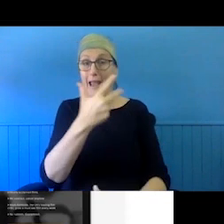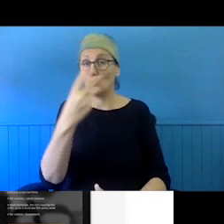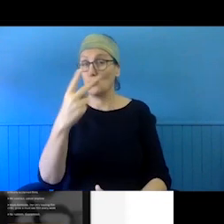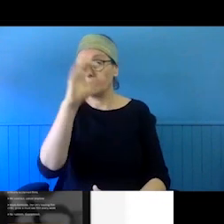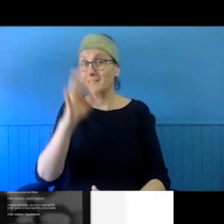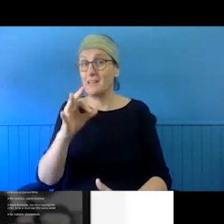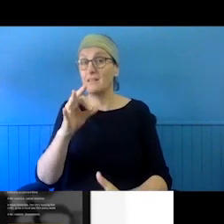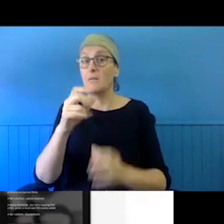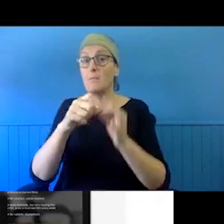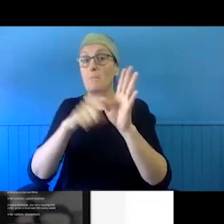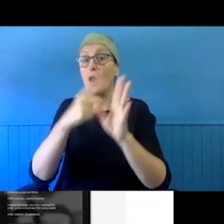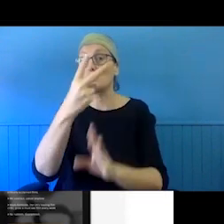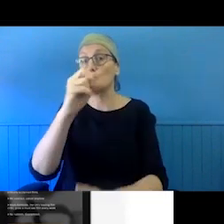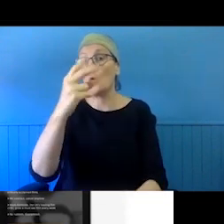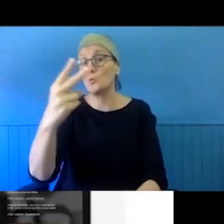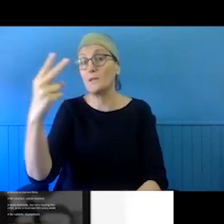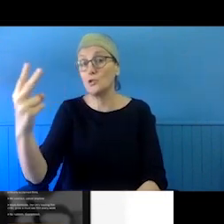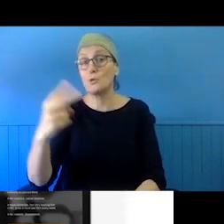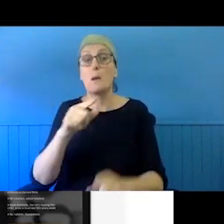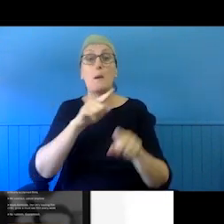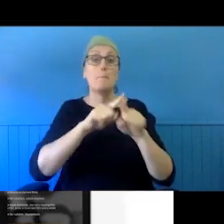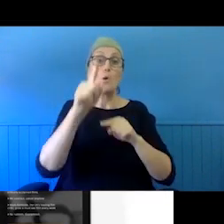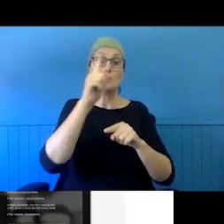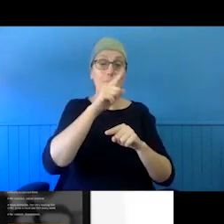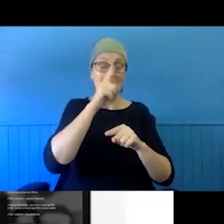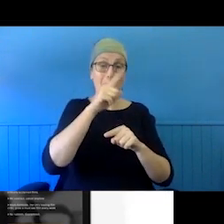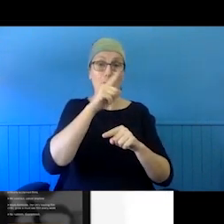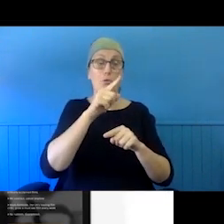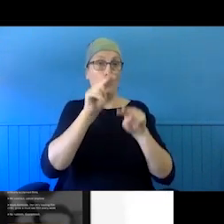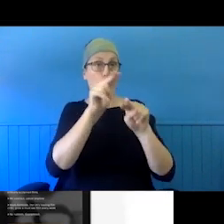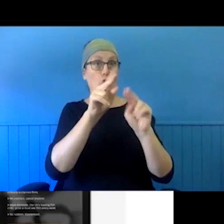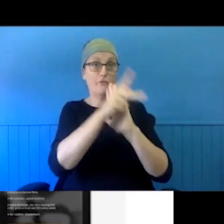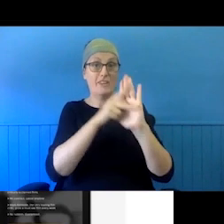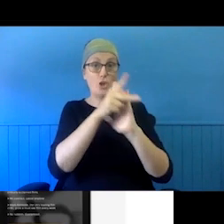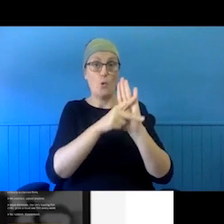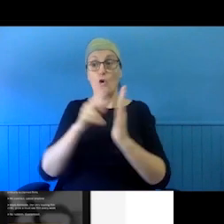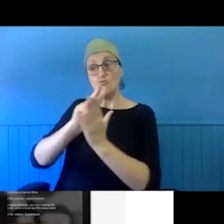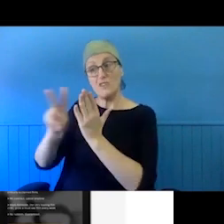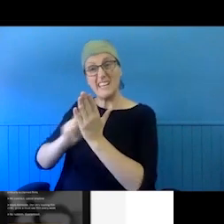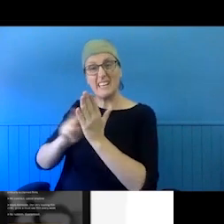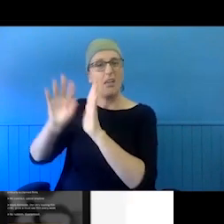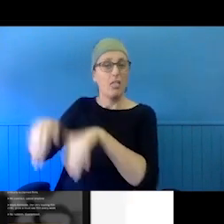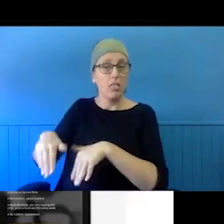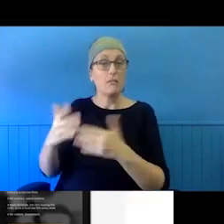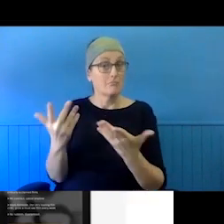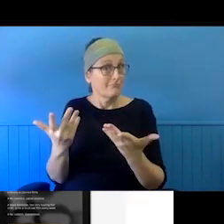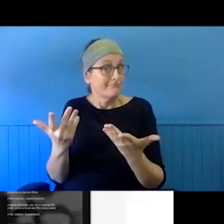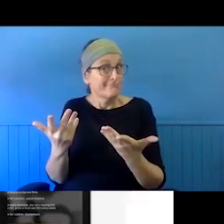reading online articles, which is terrifying. Partly, this is because we've only now apparently got an online attention span of eight